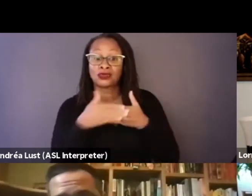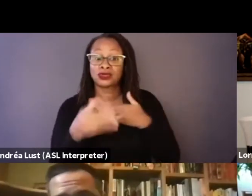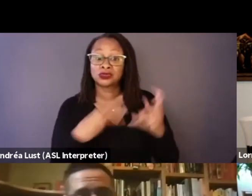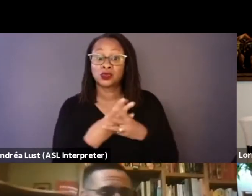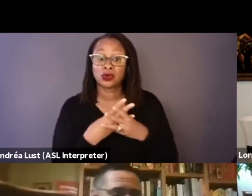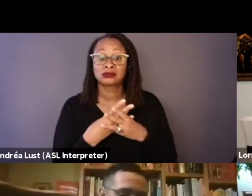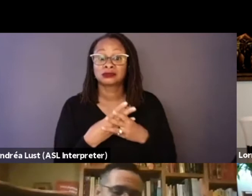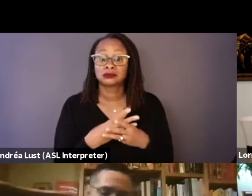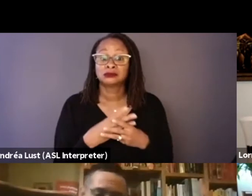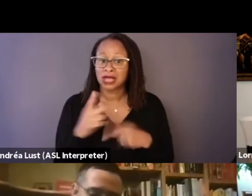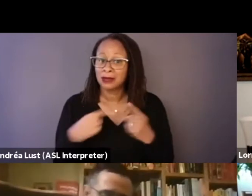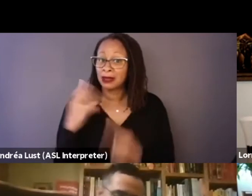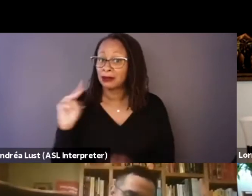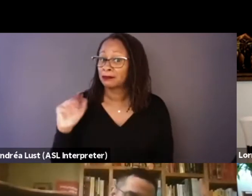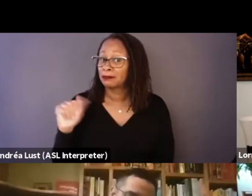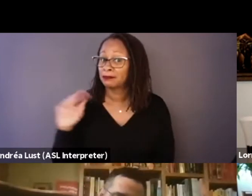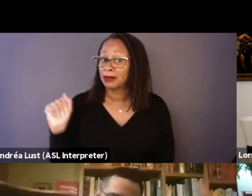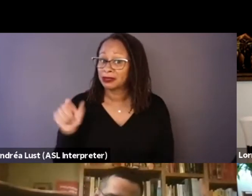because always thinking,